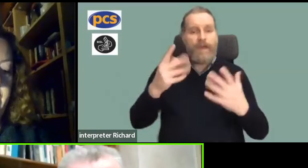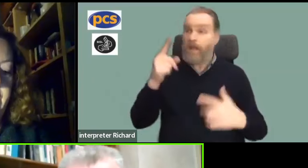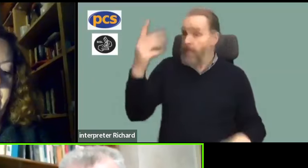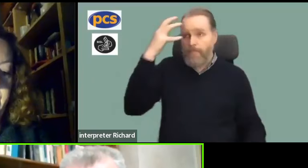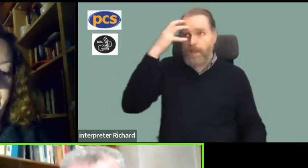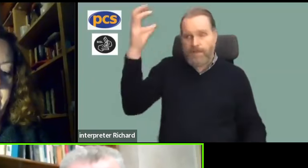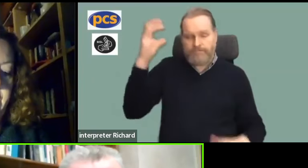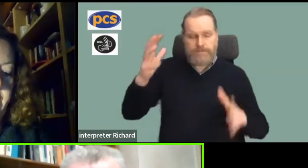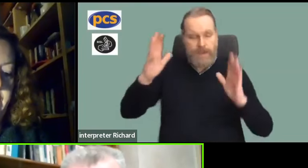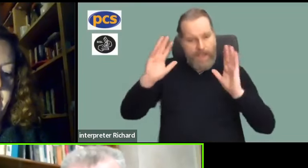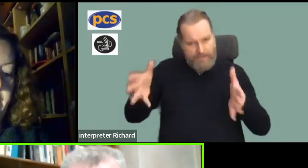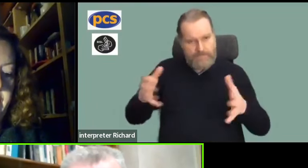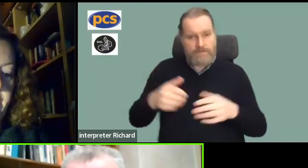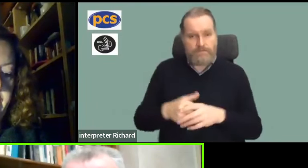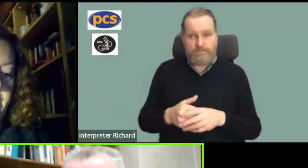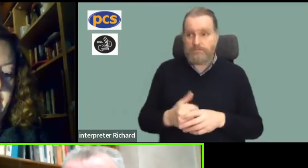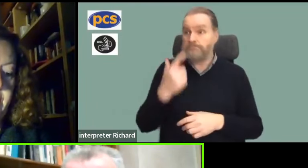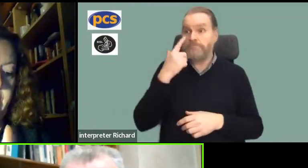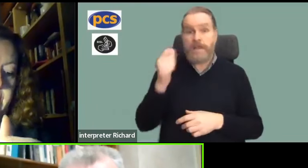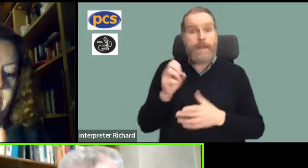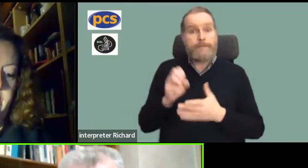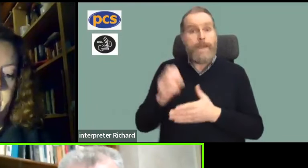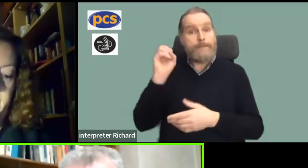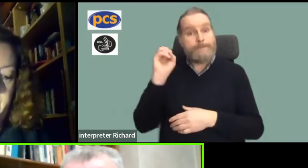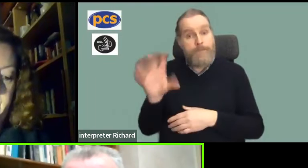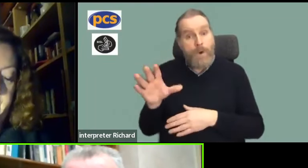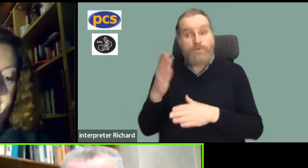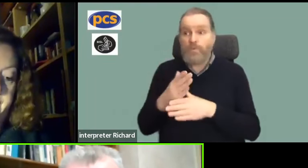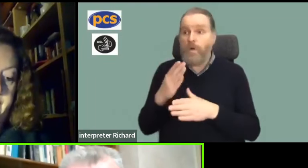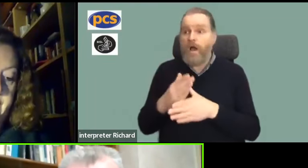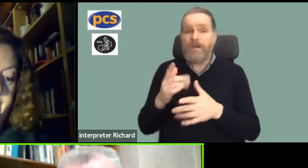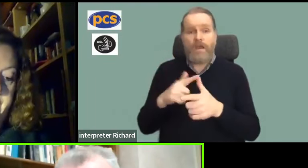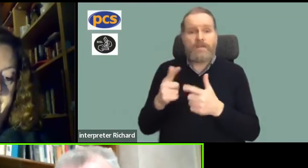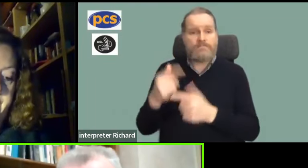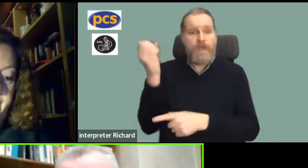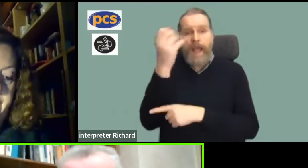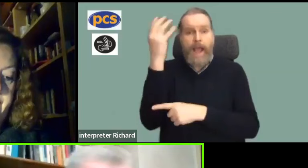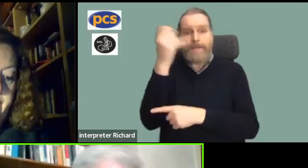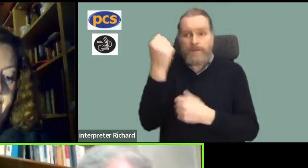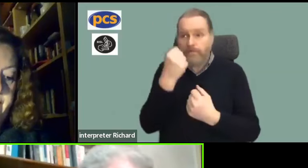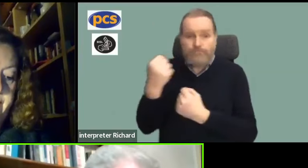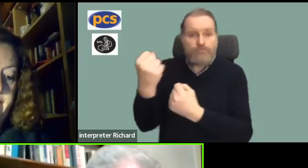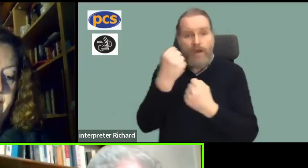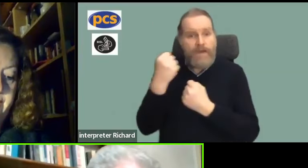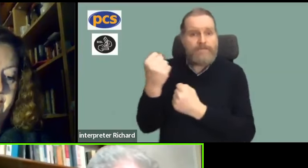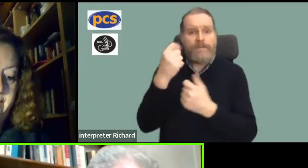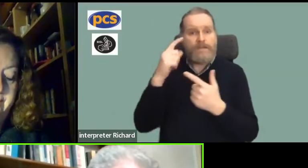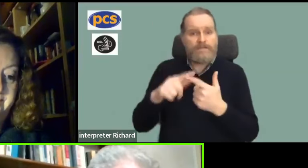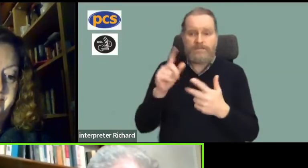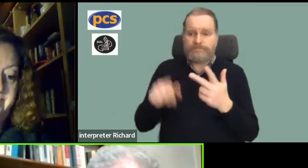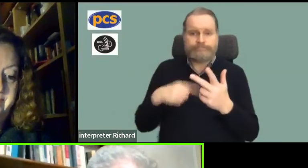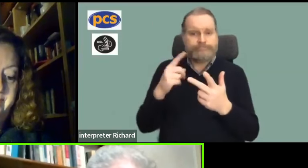2,023, but also with many many many other unions, whether that's postal transport postal transport paramedics